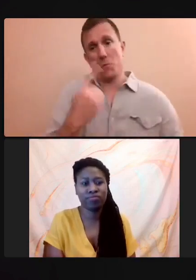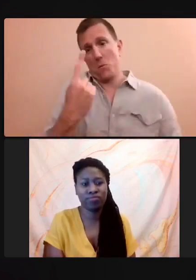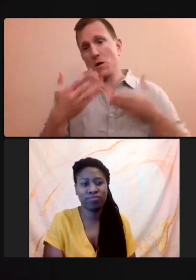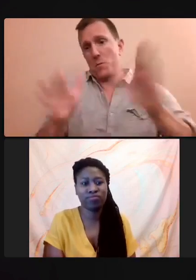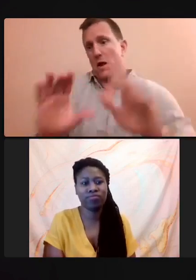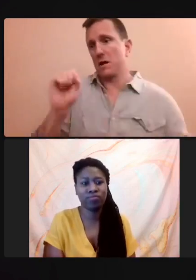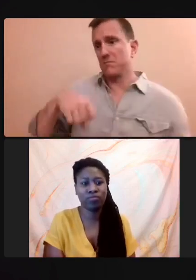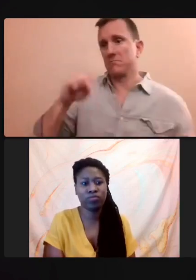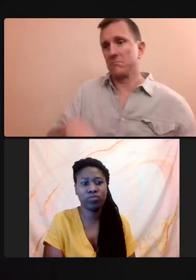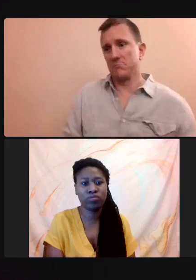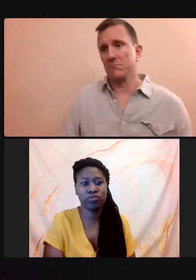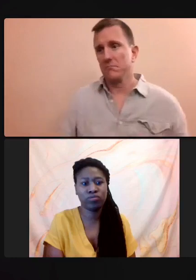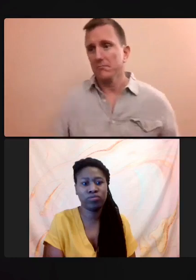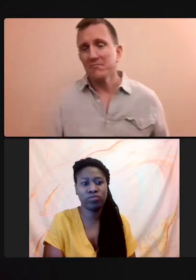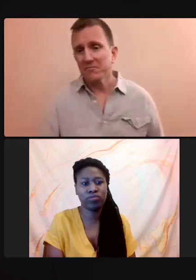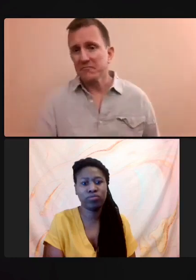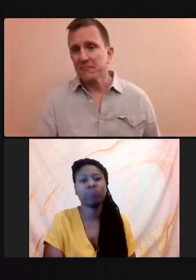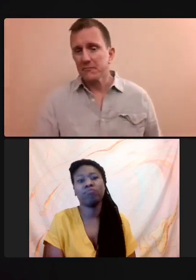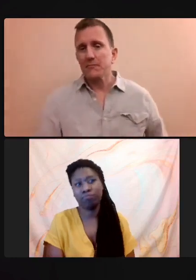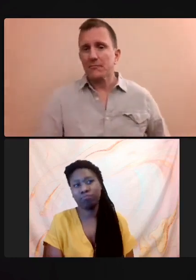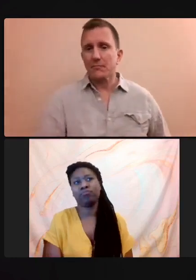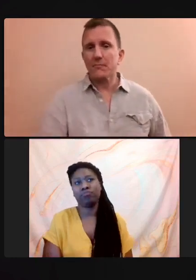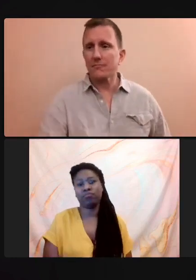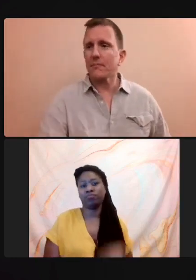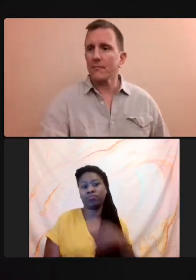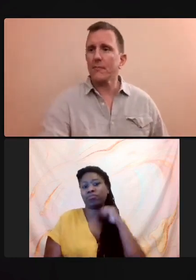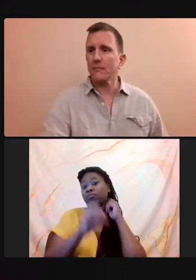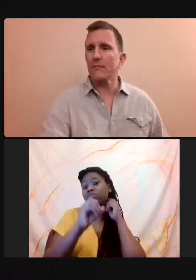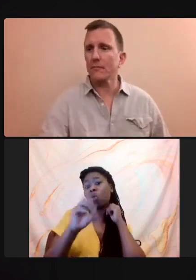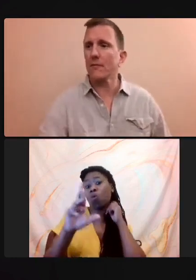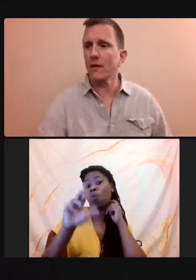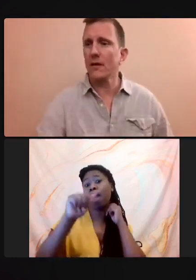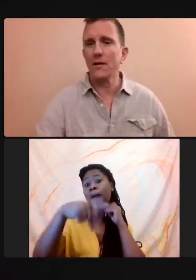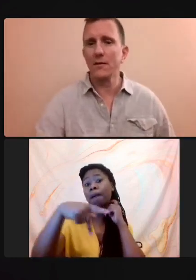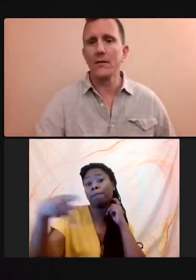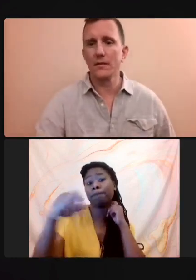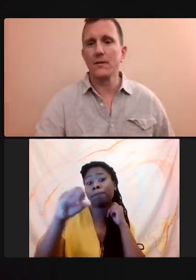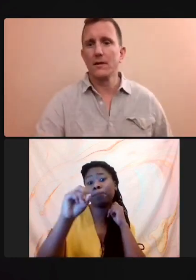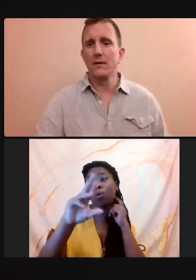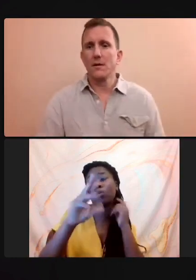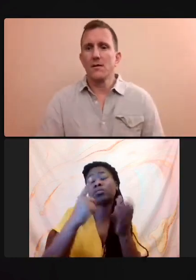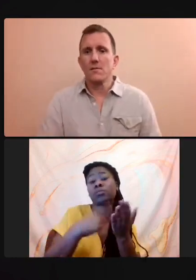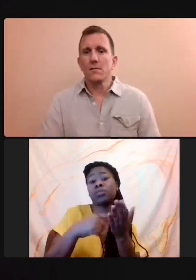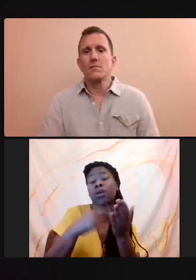grandparents, aunts and uncles and you could use Otter. I don't know if you're aware of that app.